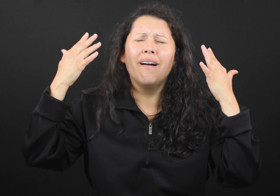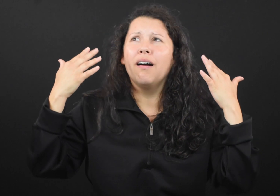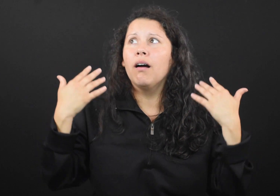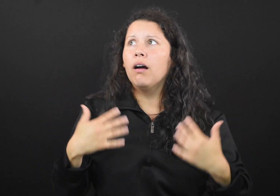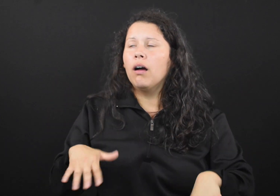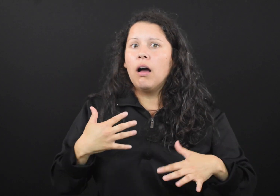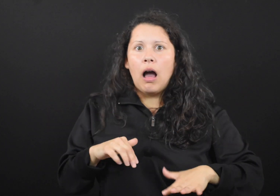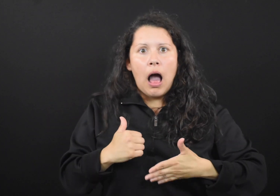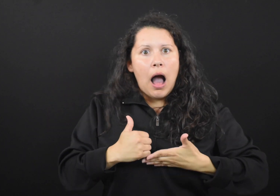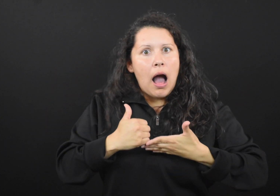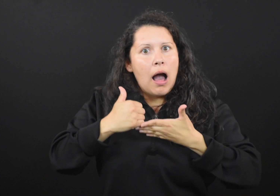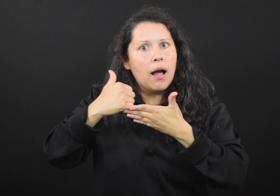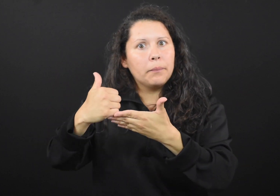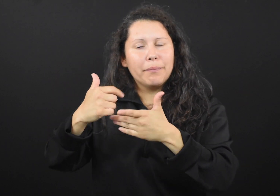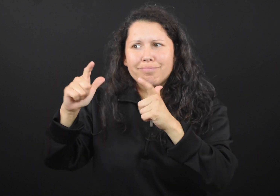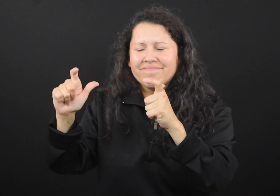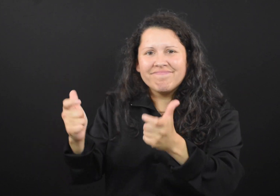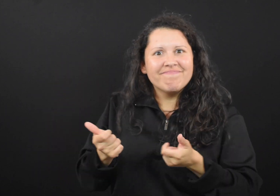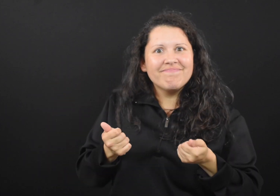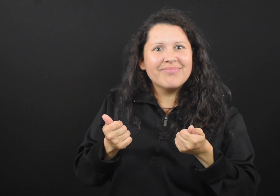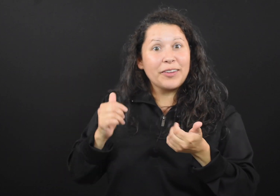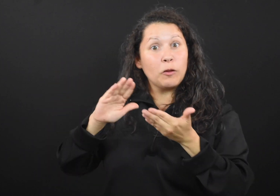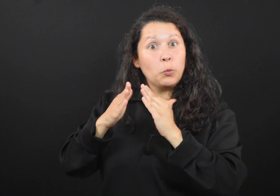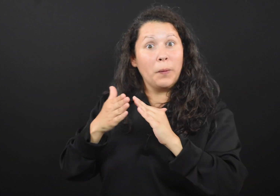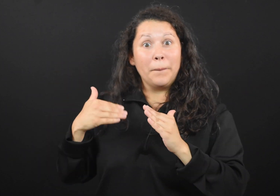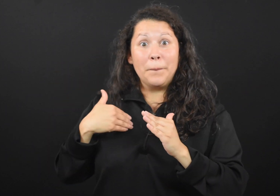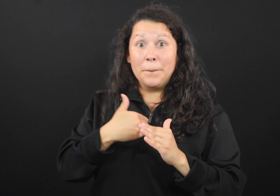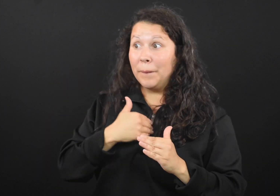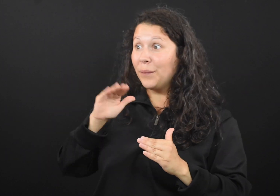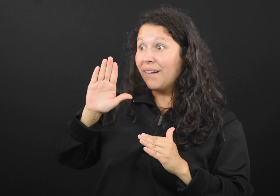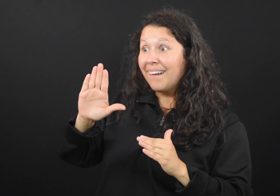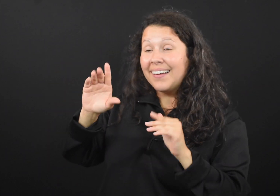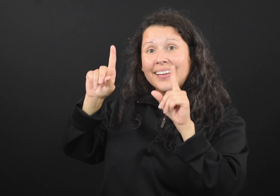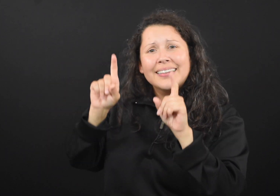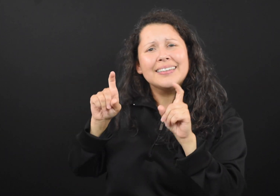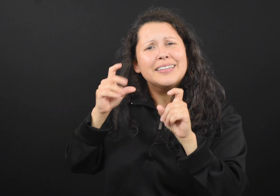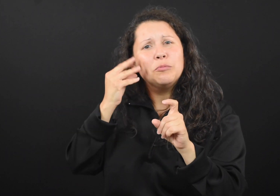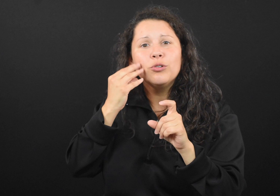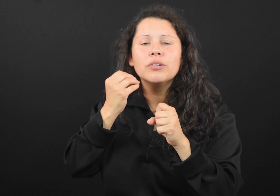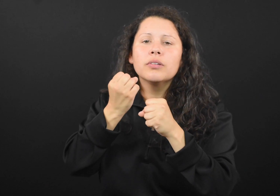and be a friendly face among a sea of strangers, it creates a welcoming and